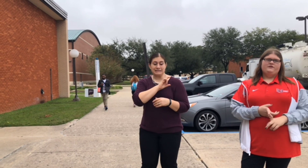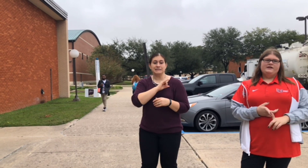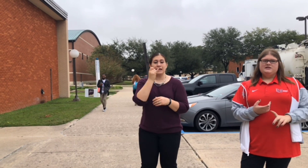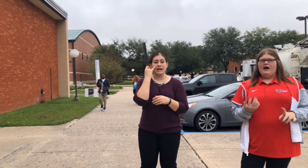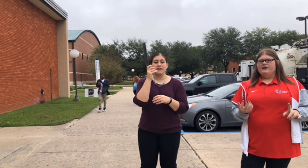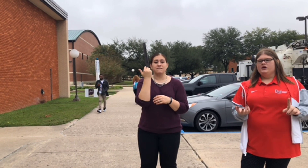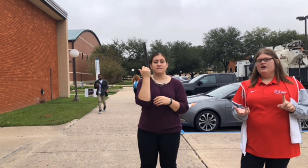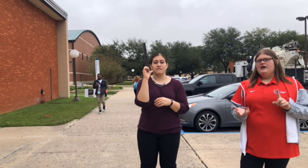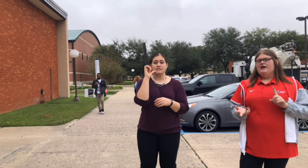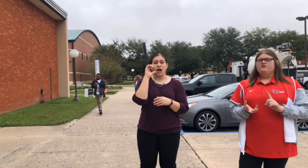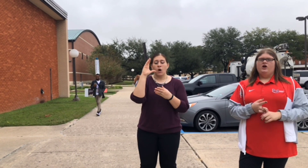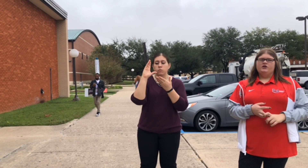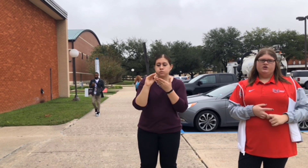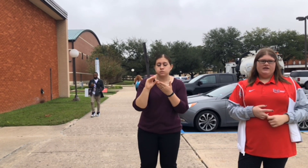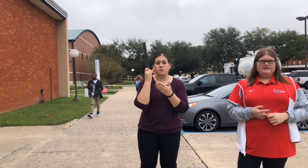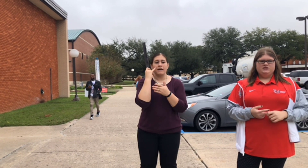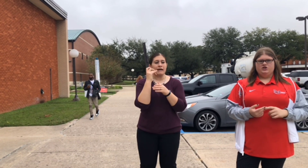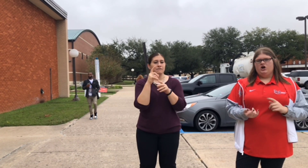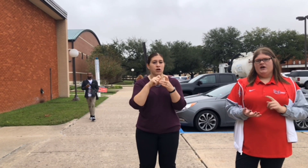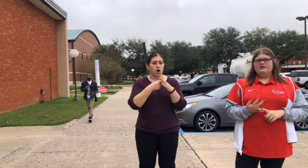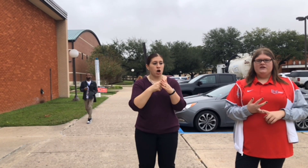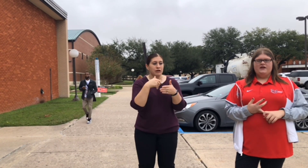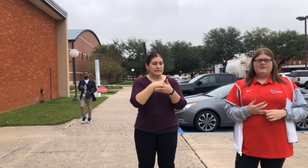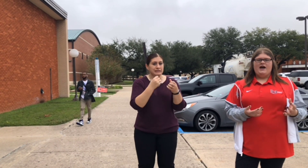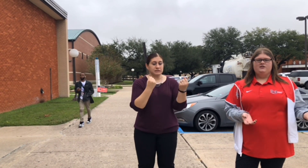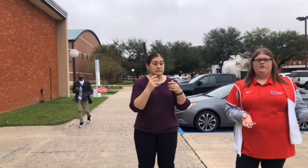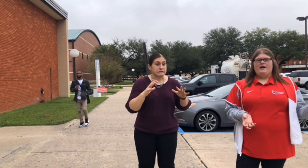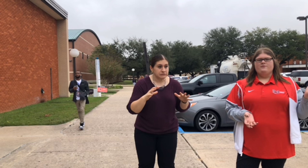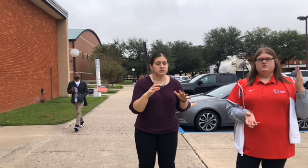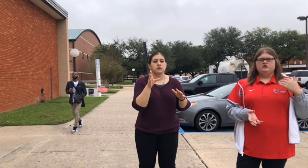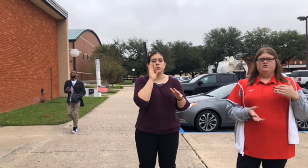flat tire, if you lock your keys in your car, anything like that they're able to